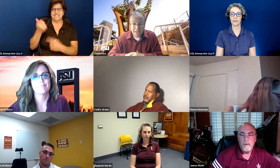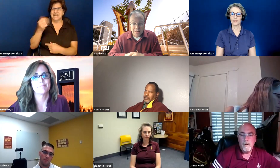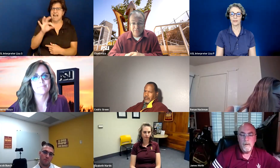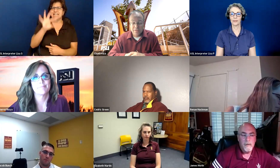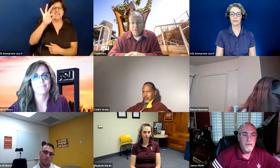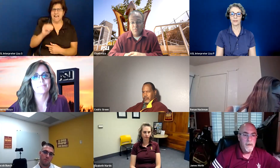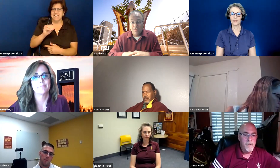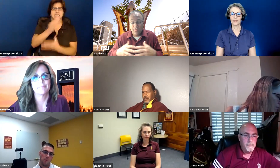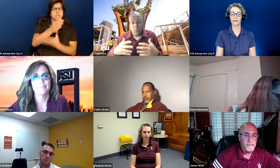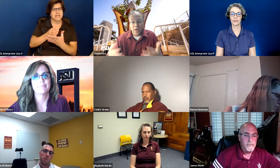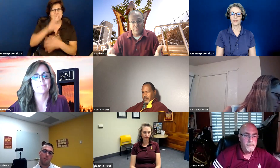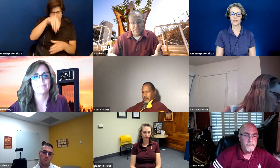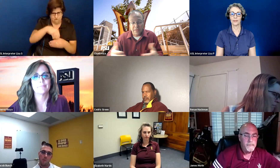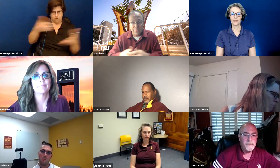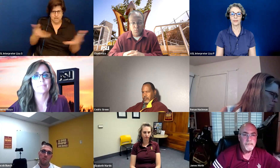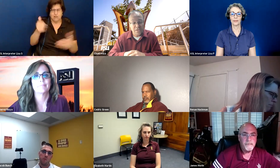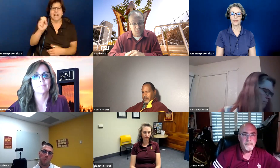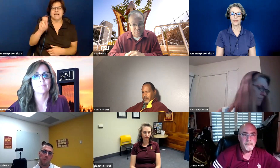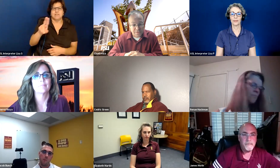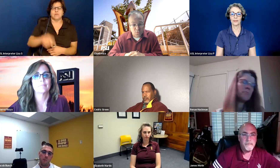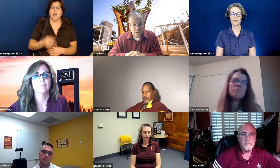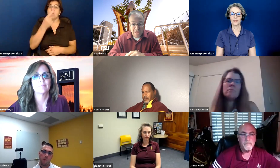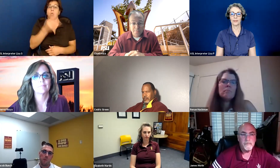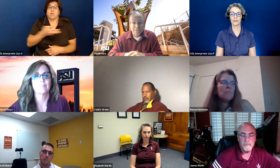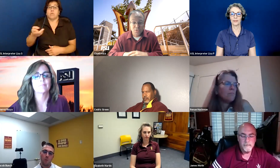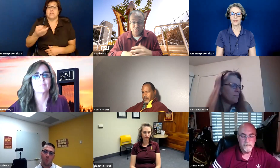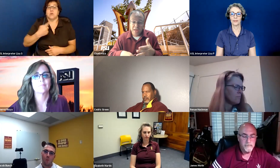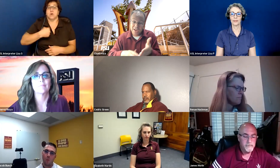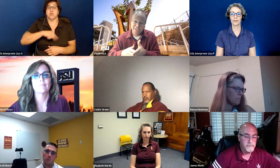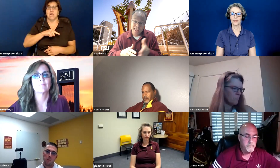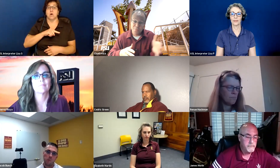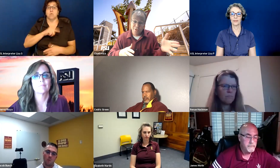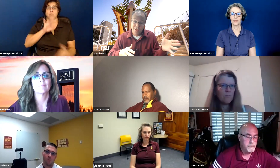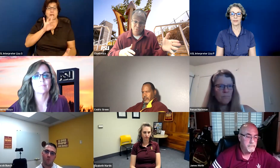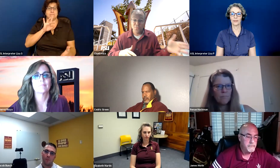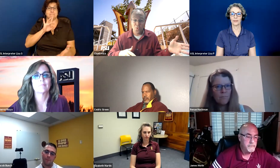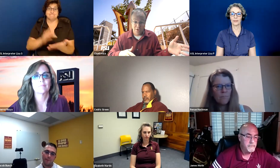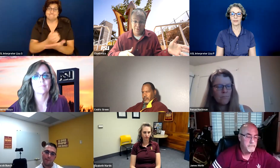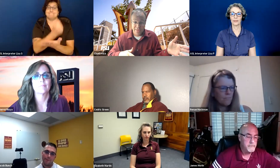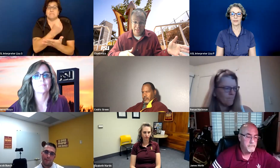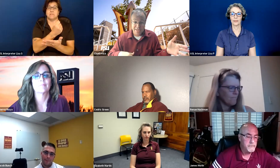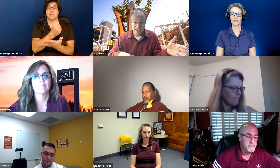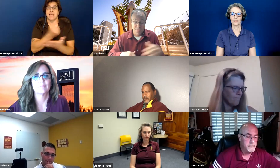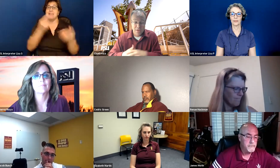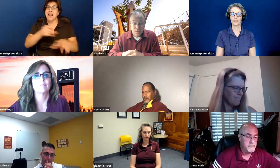And one of the resources that we tap into that actually came before the ADA